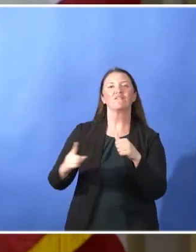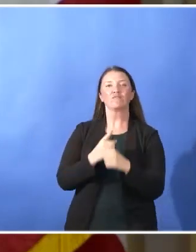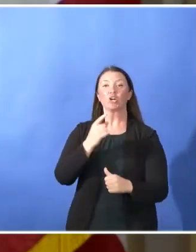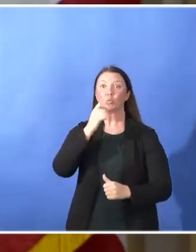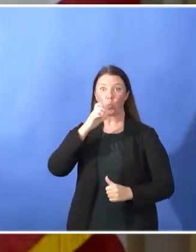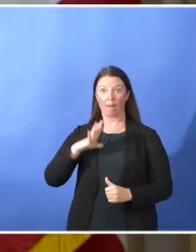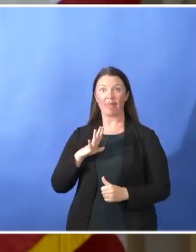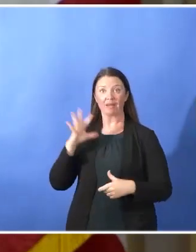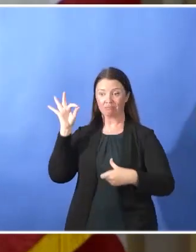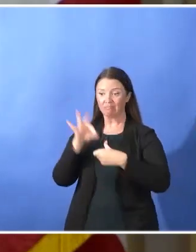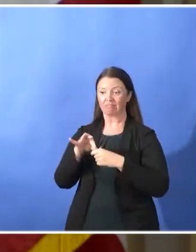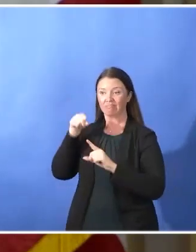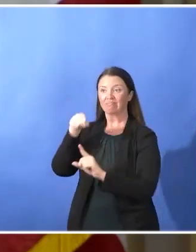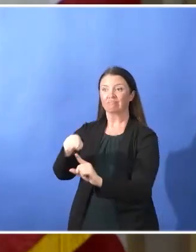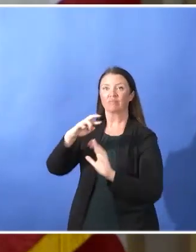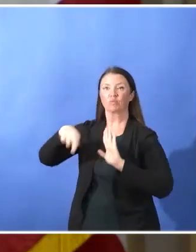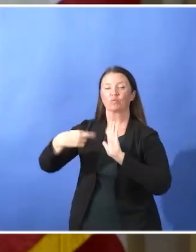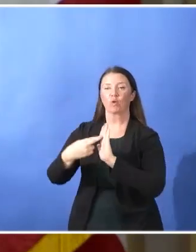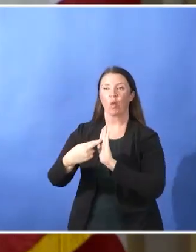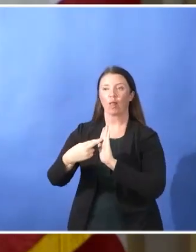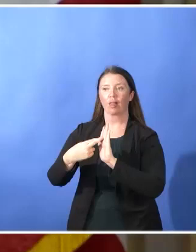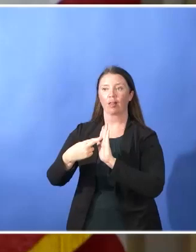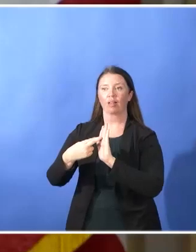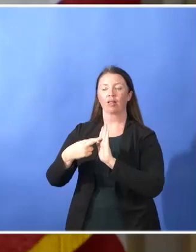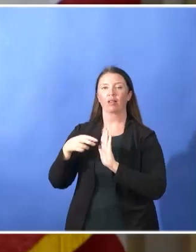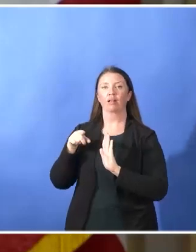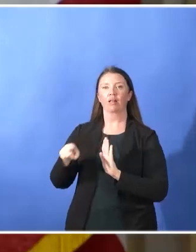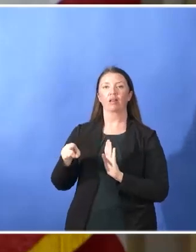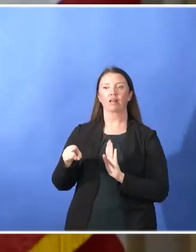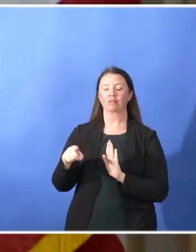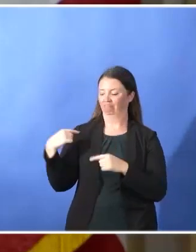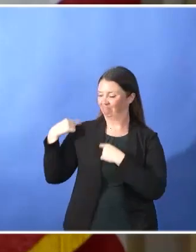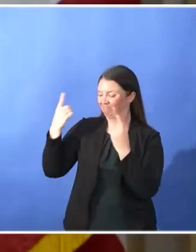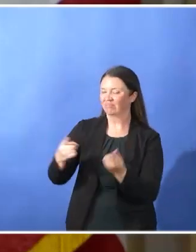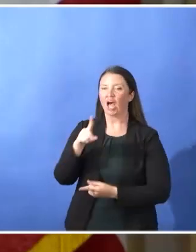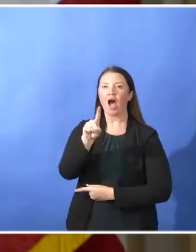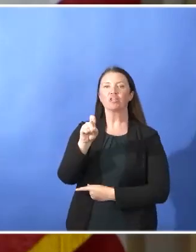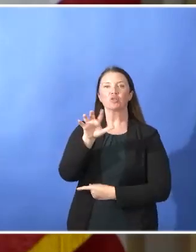I KNOW A THING OR TWO ABOUT WHAT THAT IS LIKE.